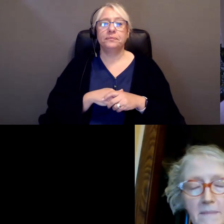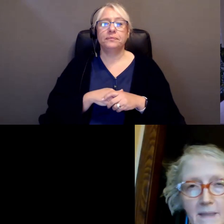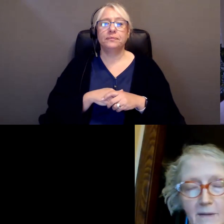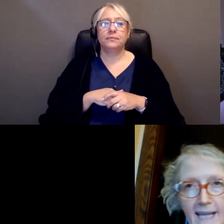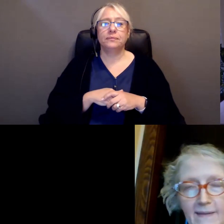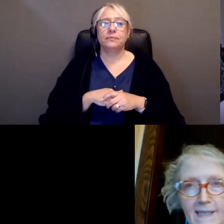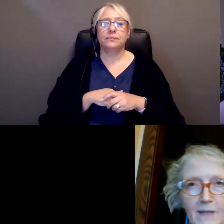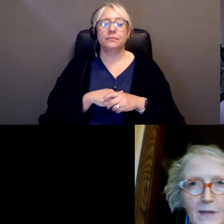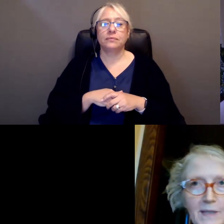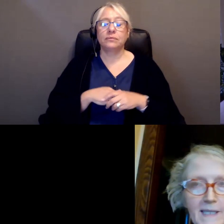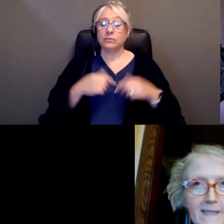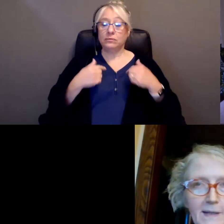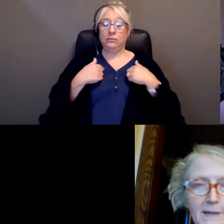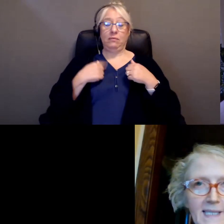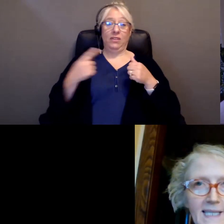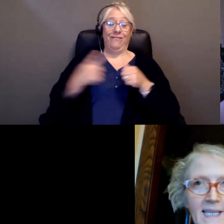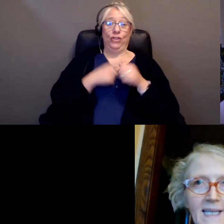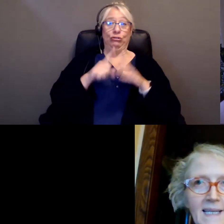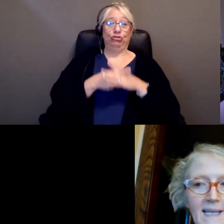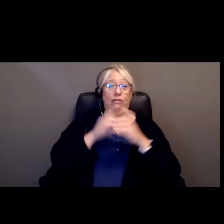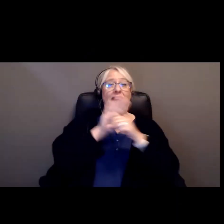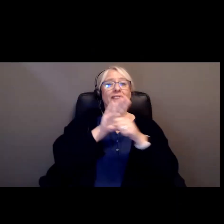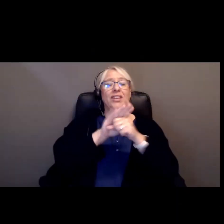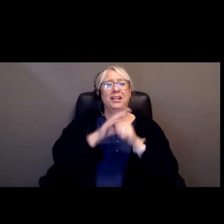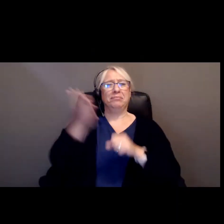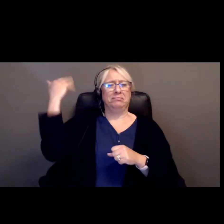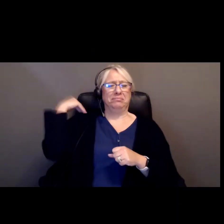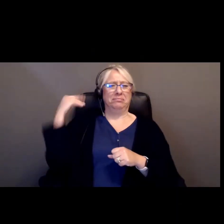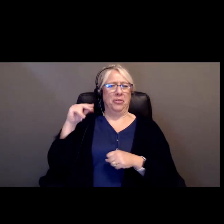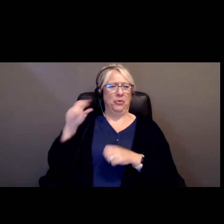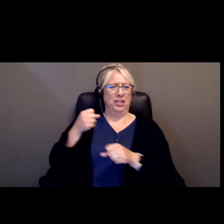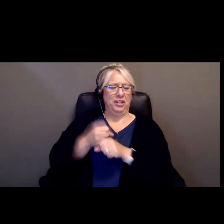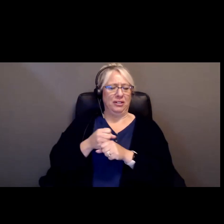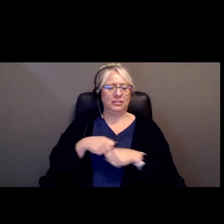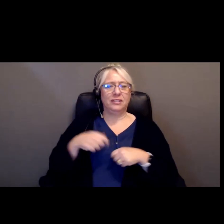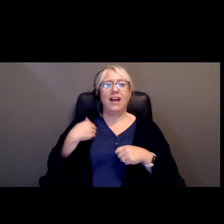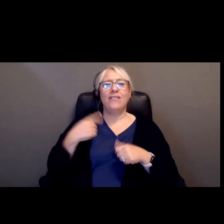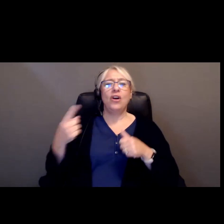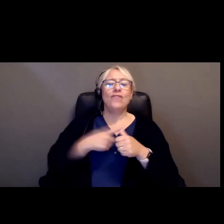doing advocacy work 30 years ago, there was the first province-wide consultation that involved